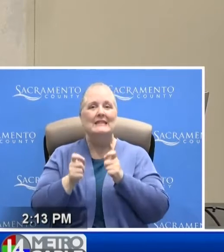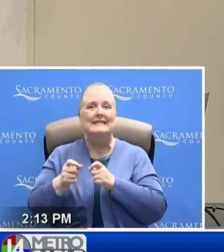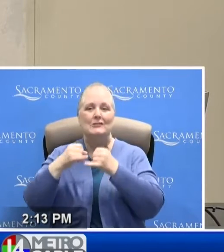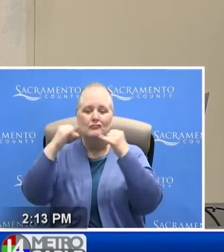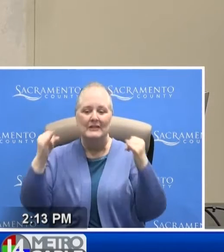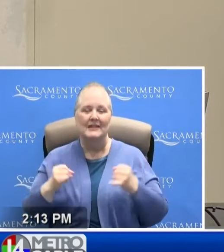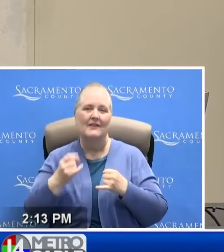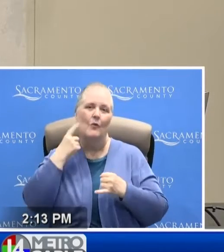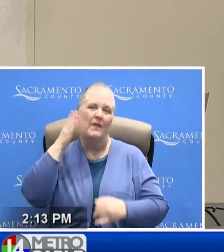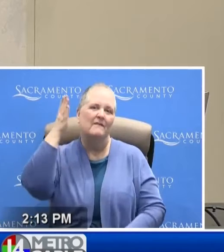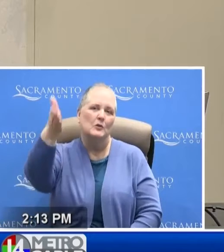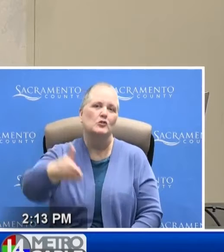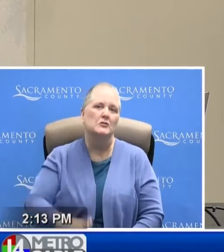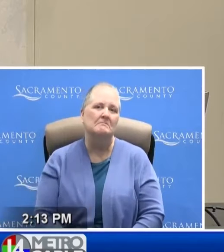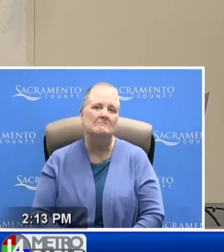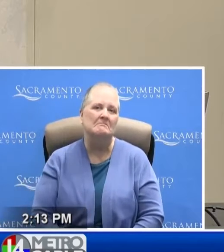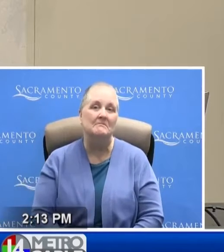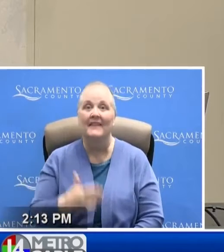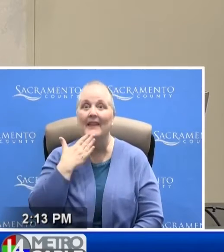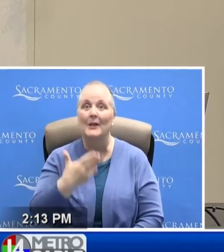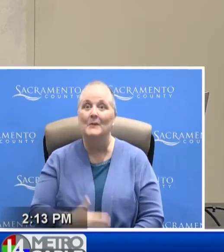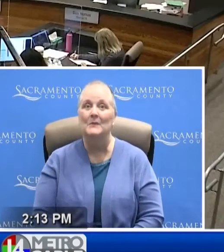Thank you.